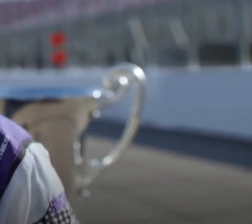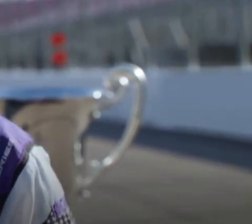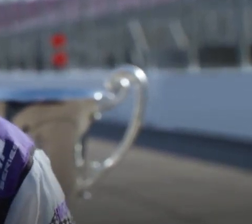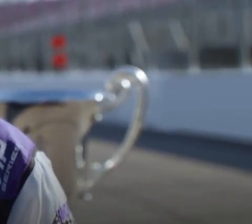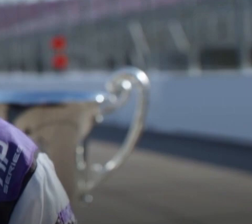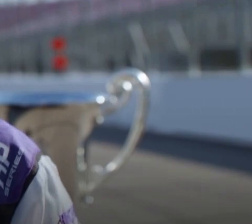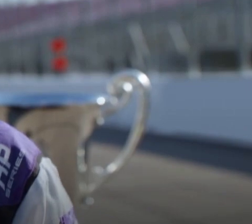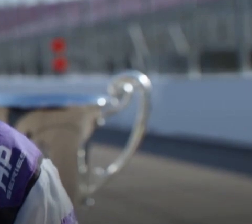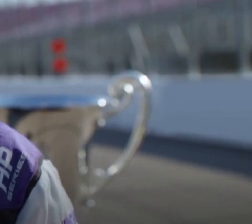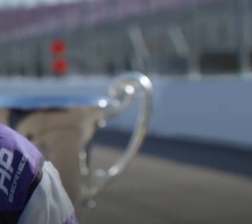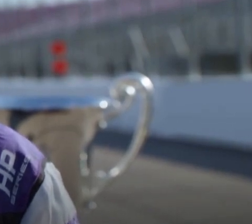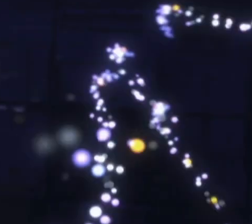AWS DeepRacer.